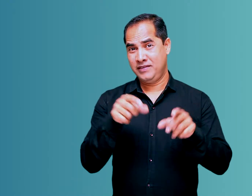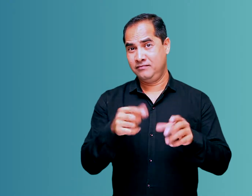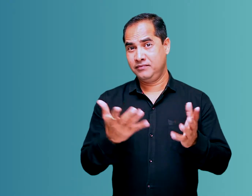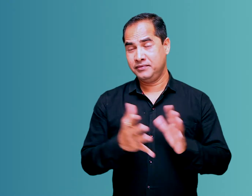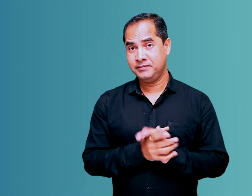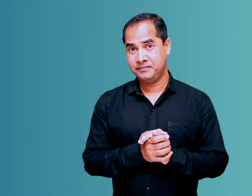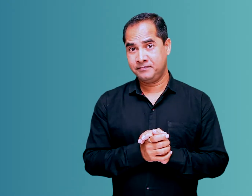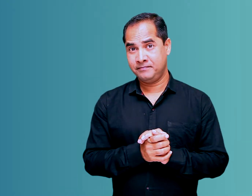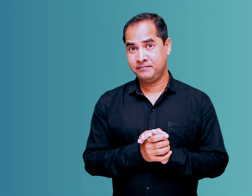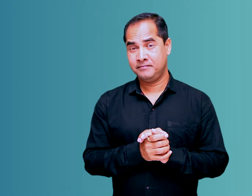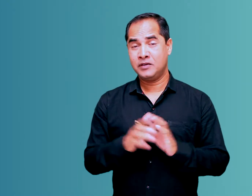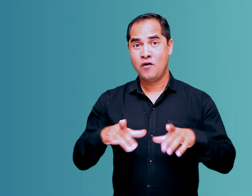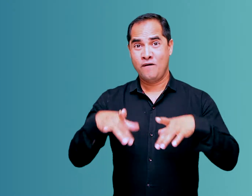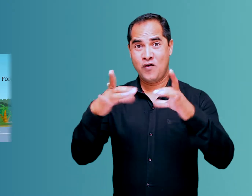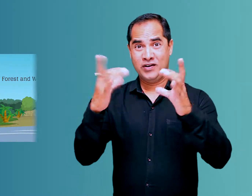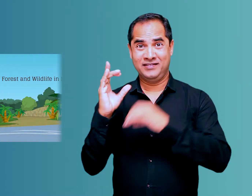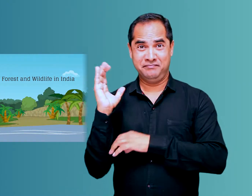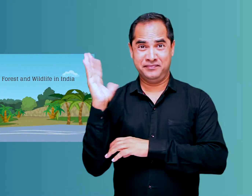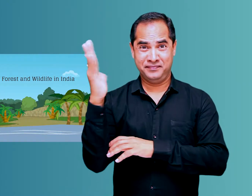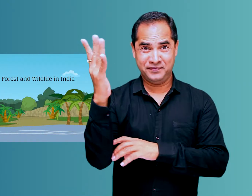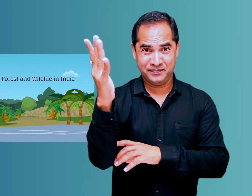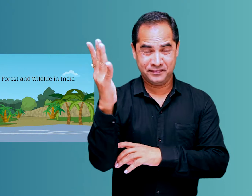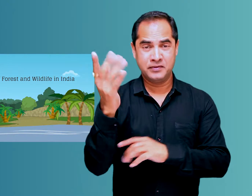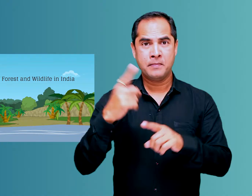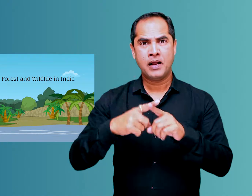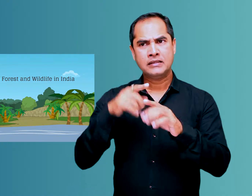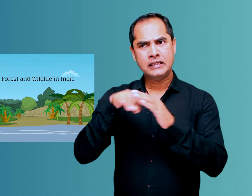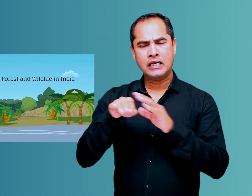Now I would explain, how we can conserve and protect the wildlife and